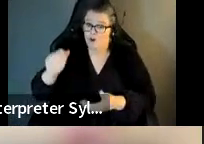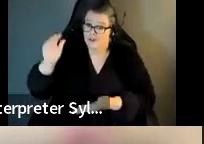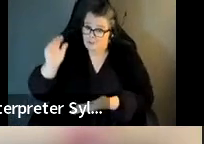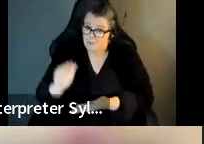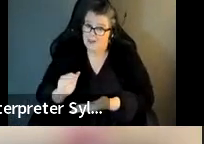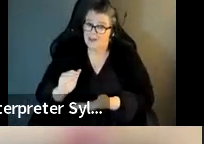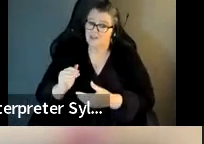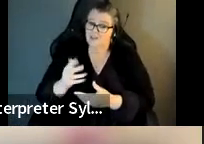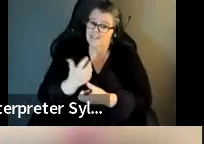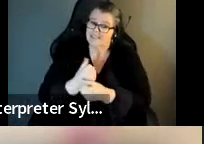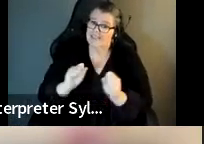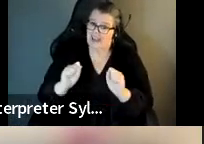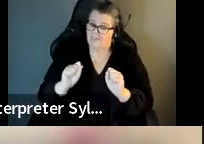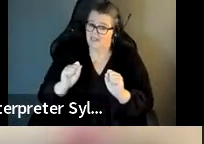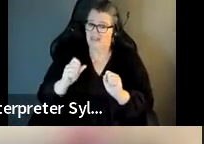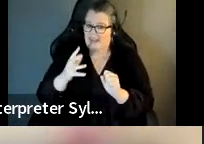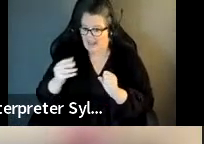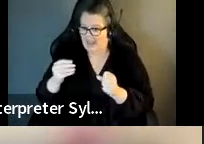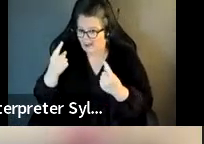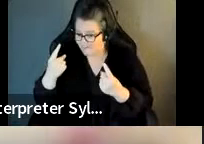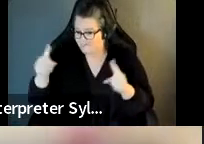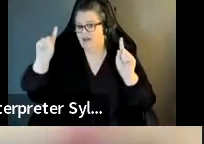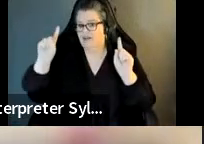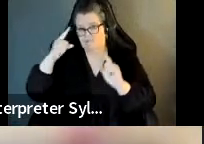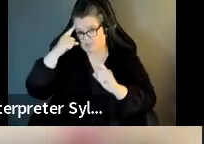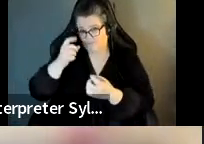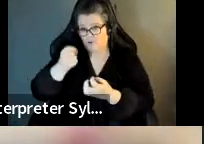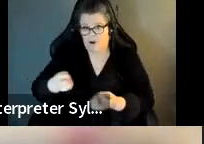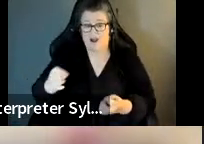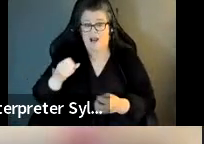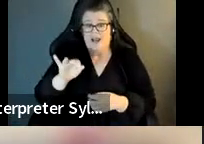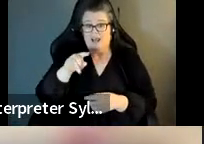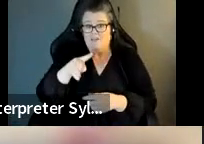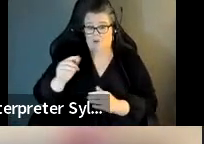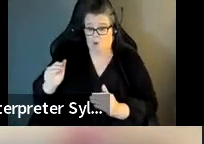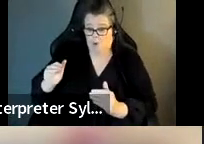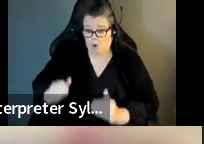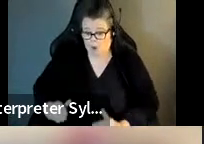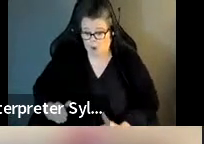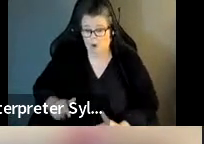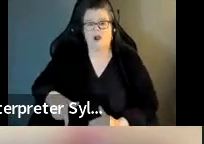A slightly lower transfer height results in a significantly lower fully extended height.